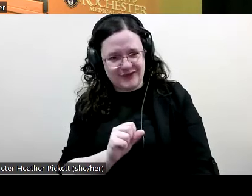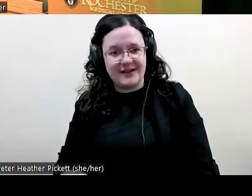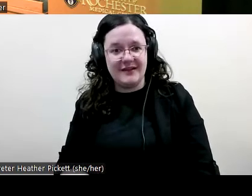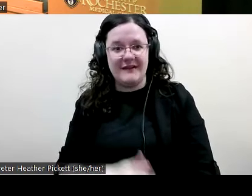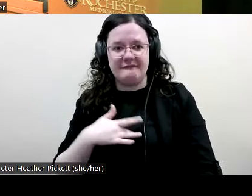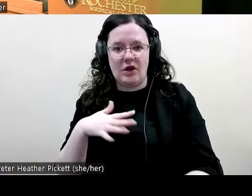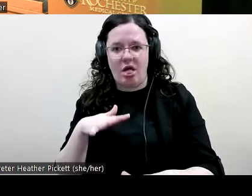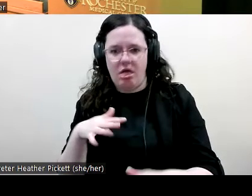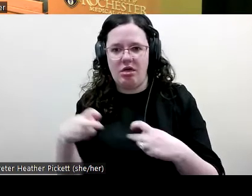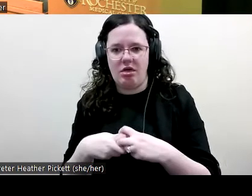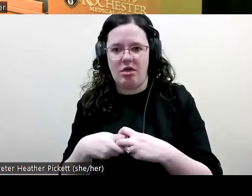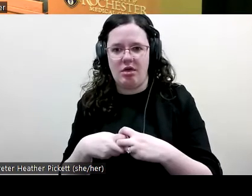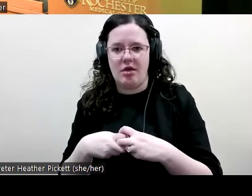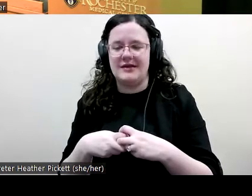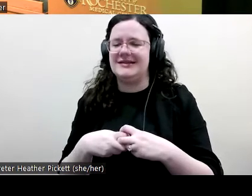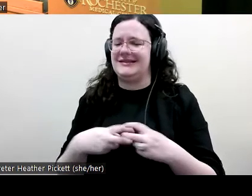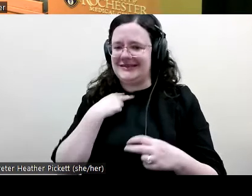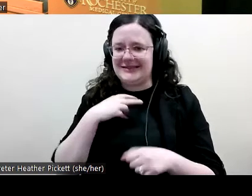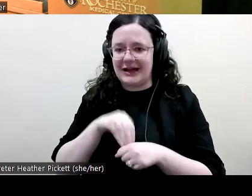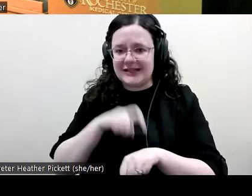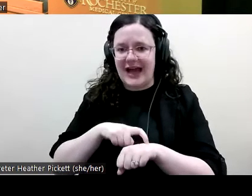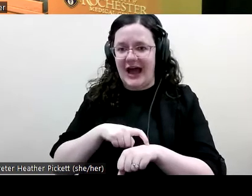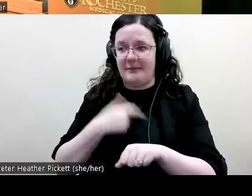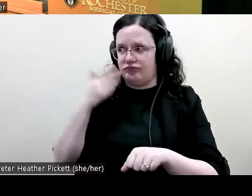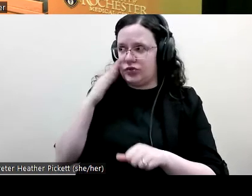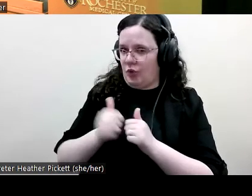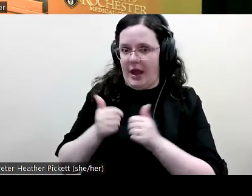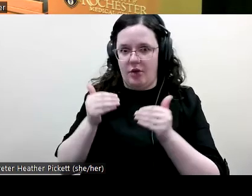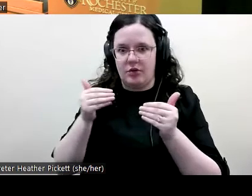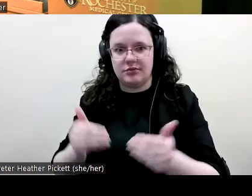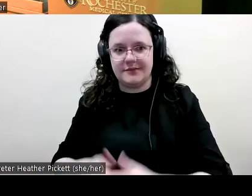forward again that isolation that they're going to experience kind of the embarrassment about